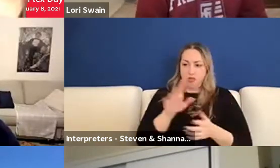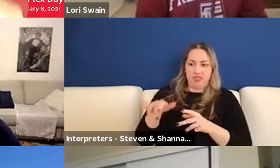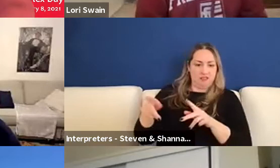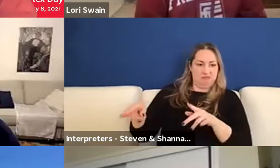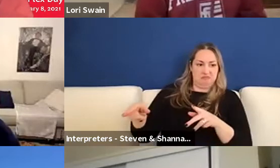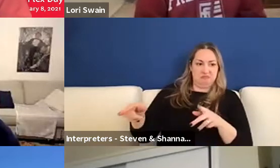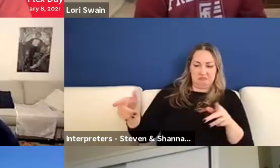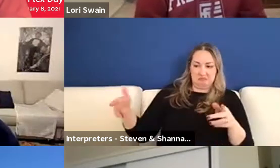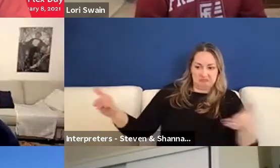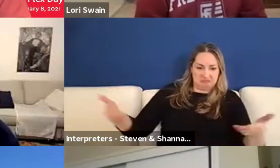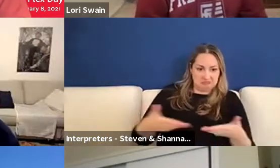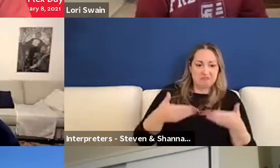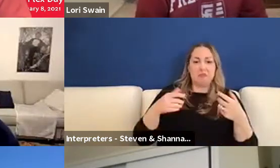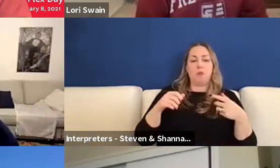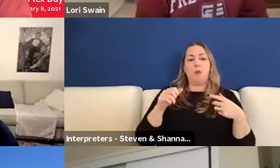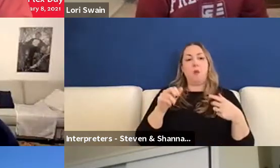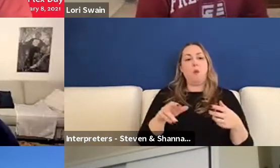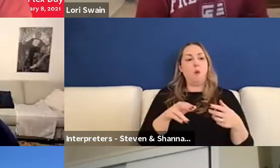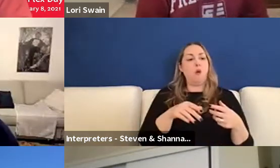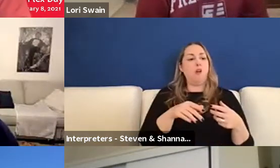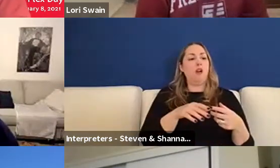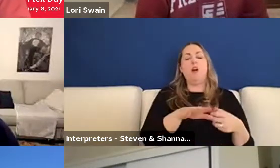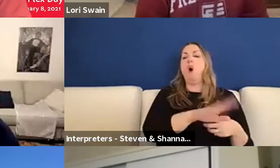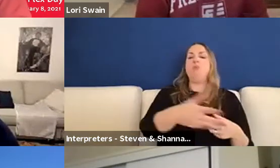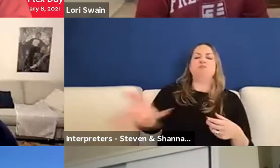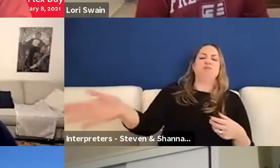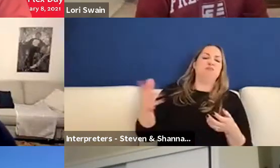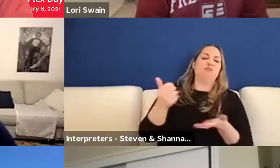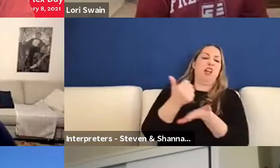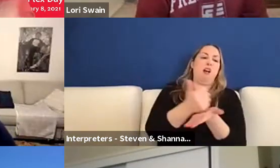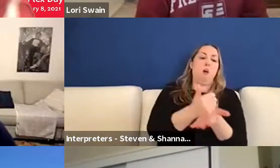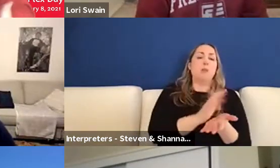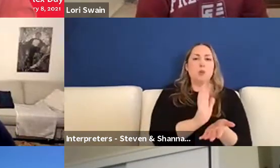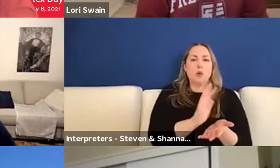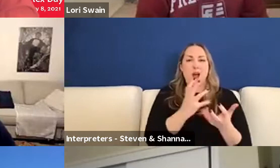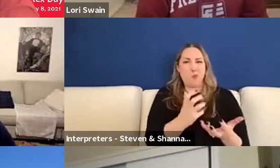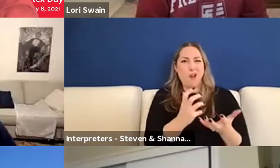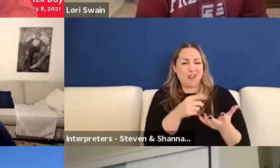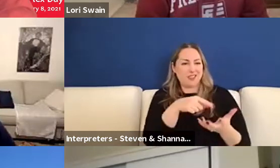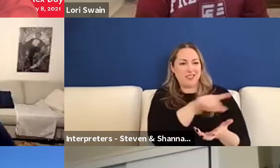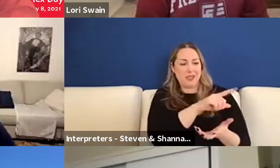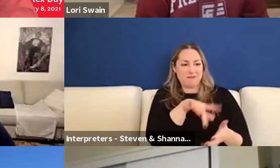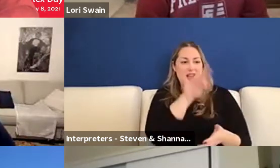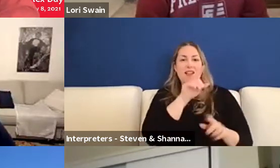to three or four different people until they finally get an answer. And then all of our collective work is how can we help you stay